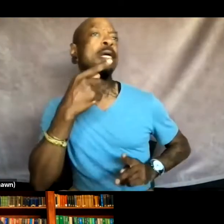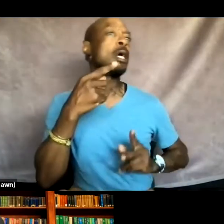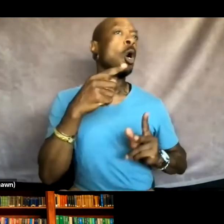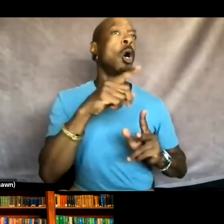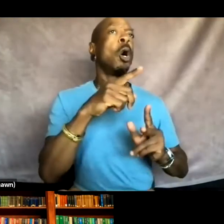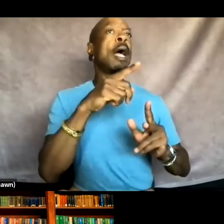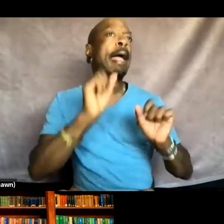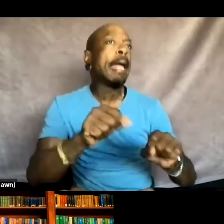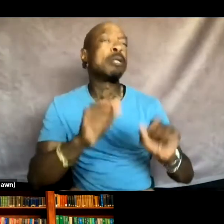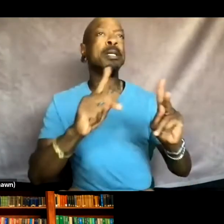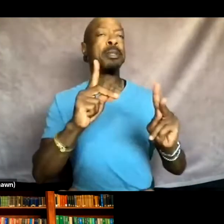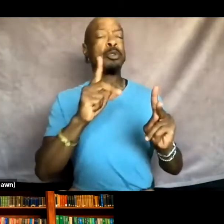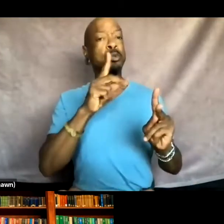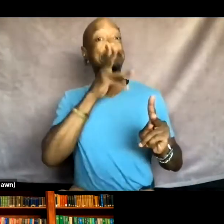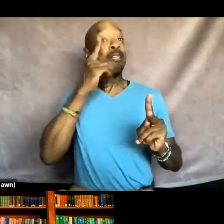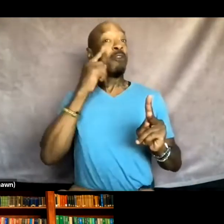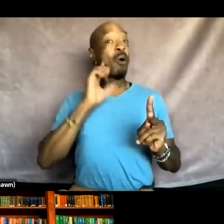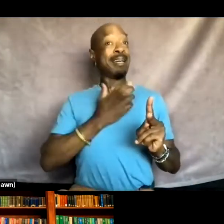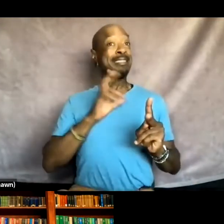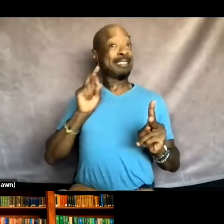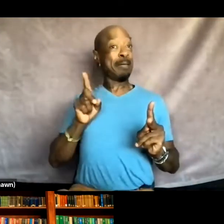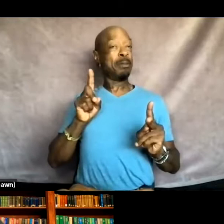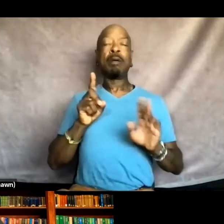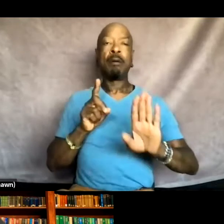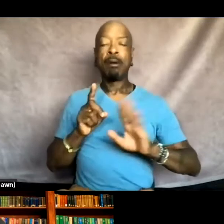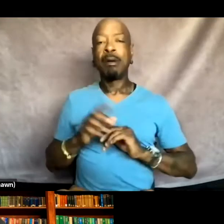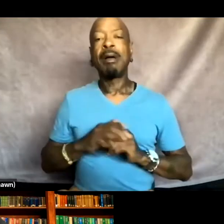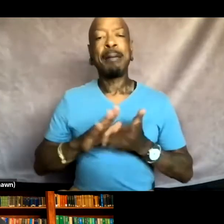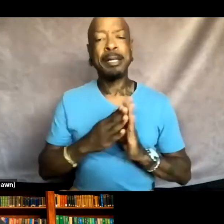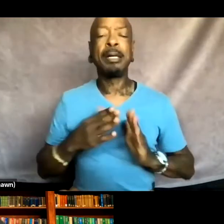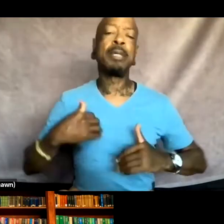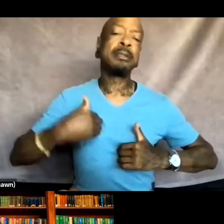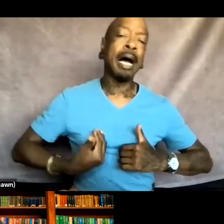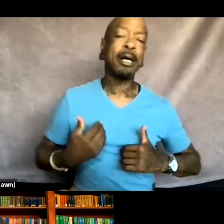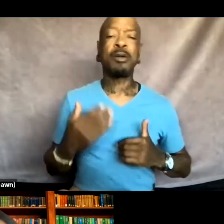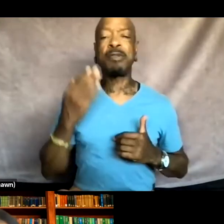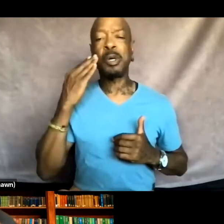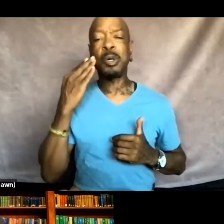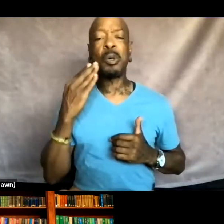listen, because I go tired of seeing stories of someone who knows, someone who knows, someone